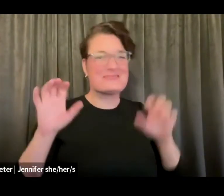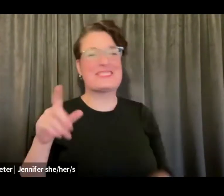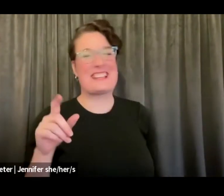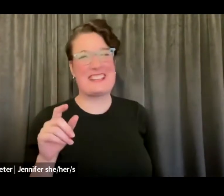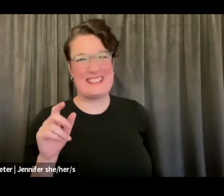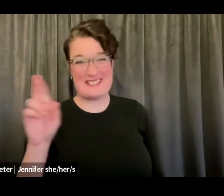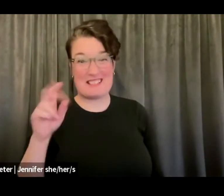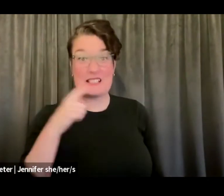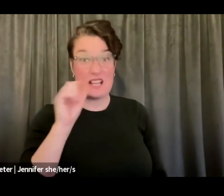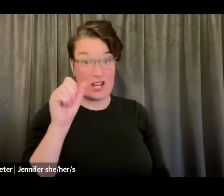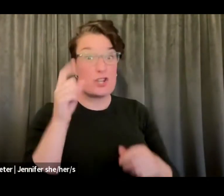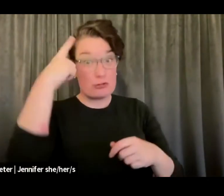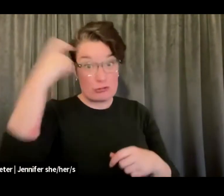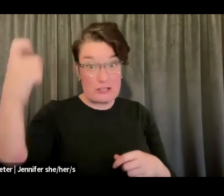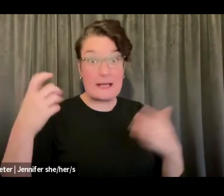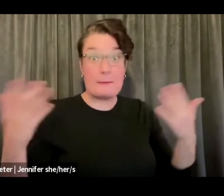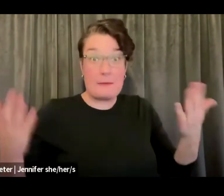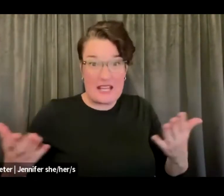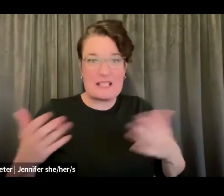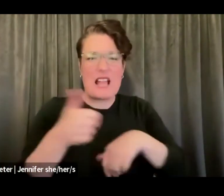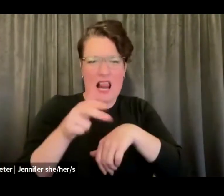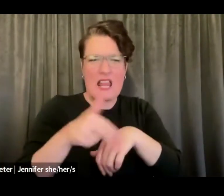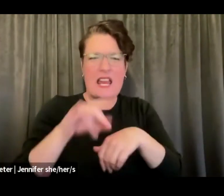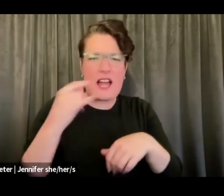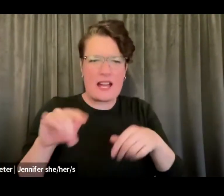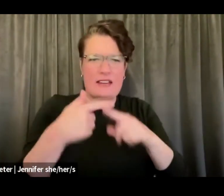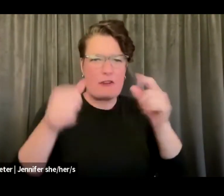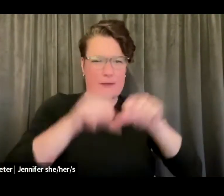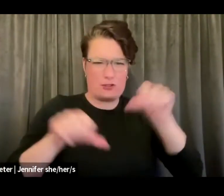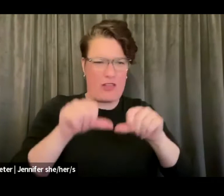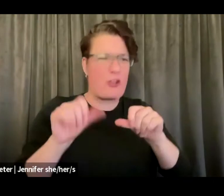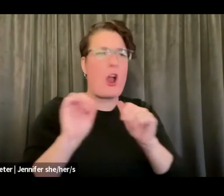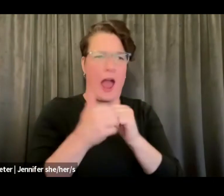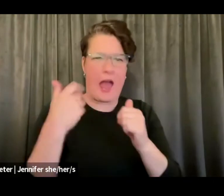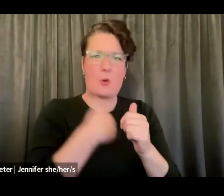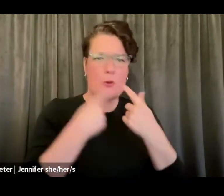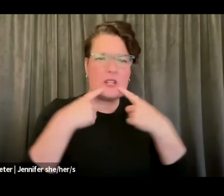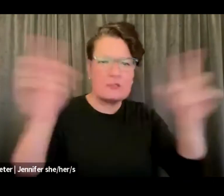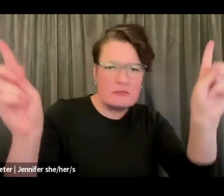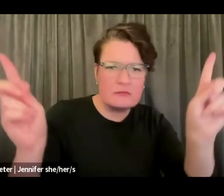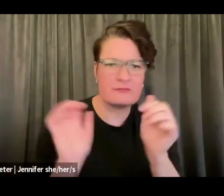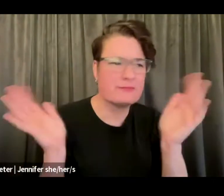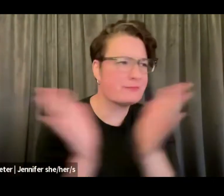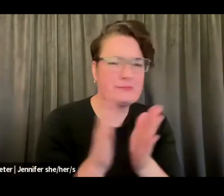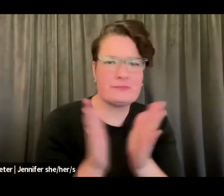Rebekah: yeah the dream is we wanna lick honey off of each other How do we get there Yeah How do we get there How do we make that